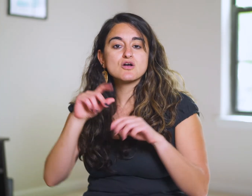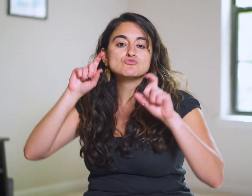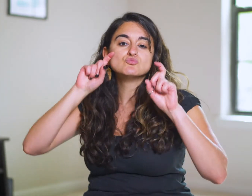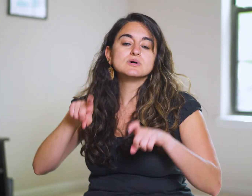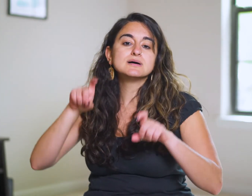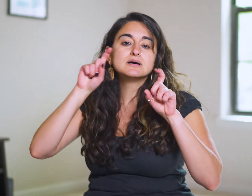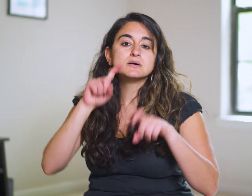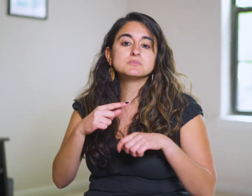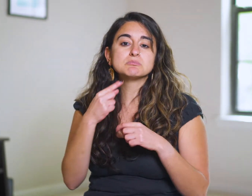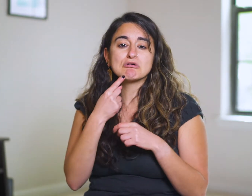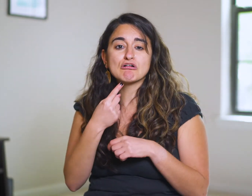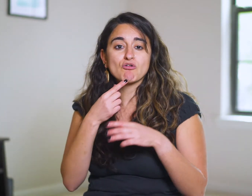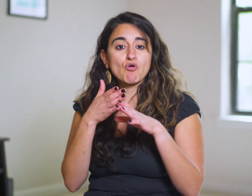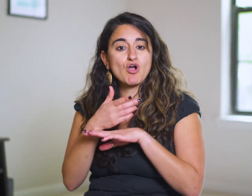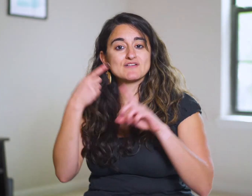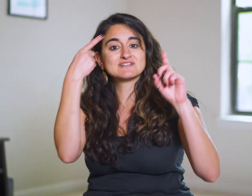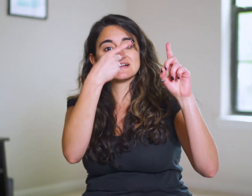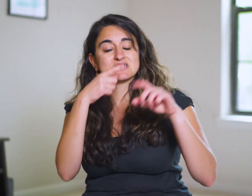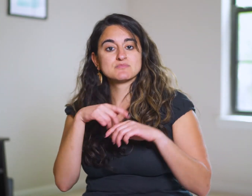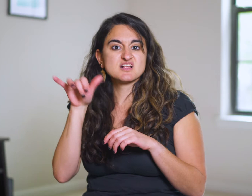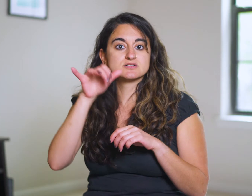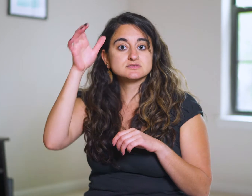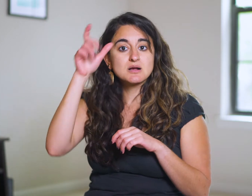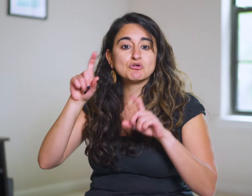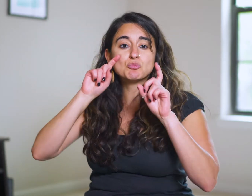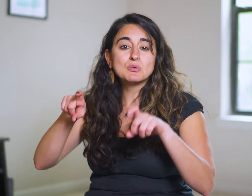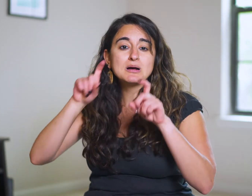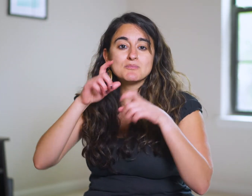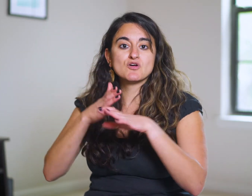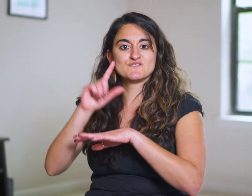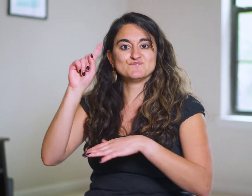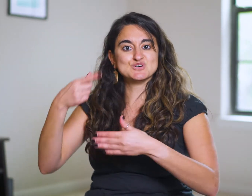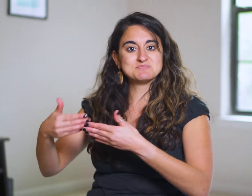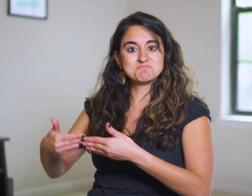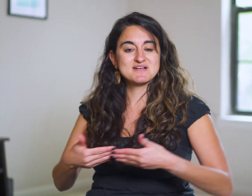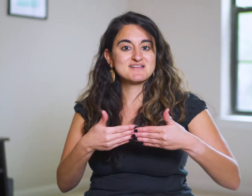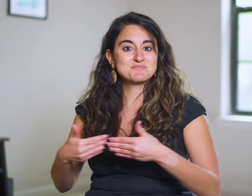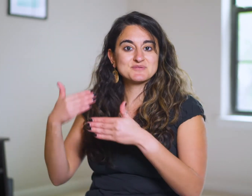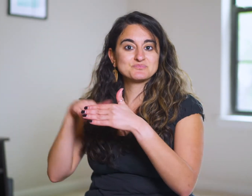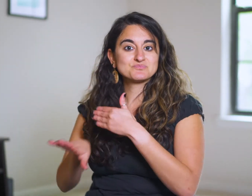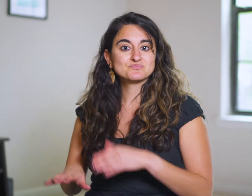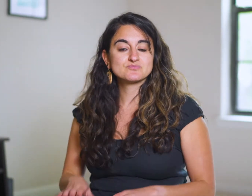and weep bitterly over Him, as one weeps over a firstborn.”